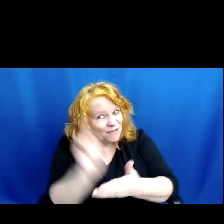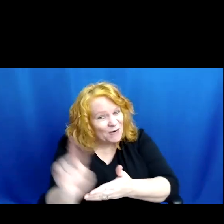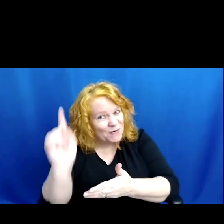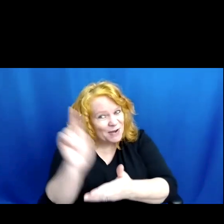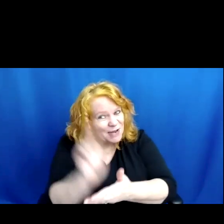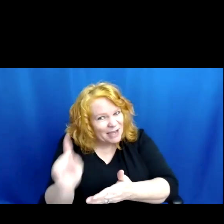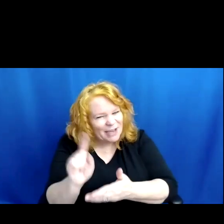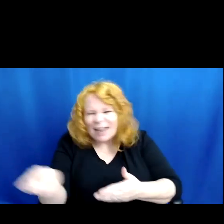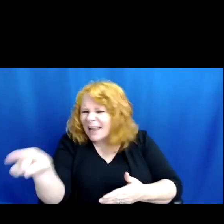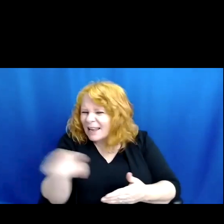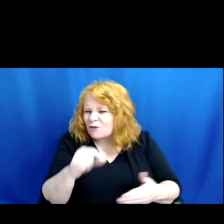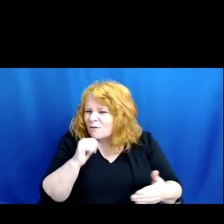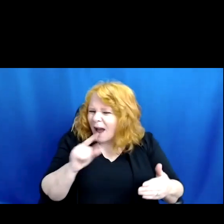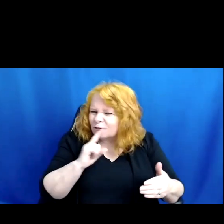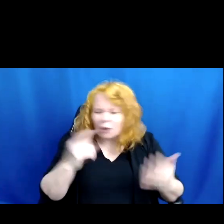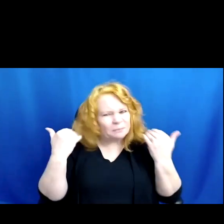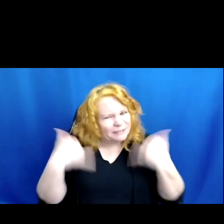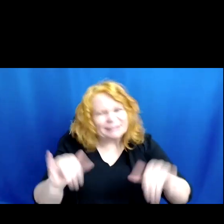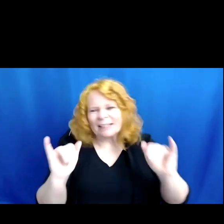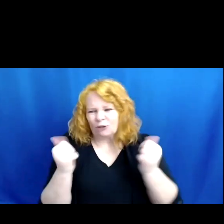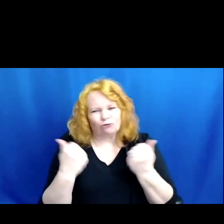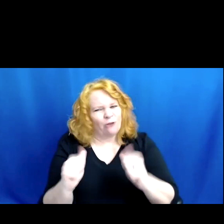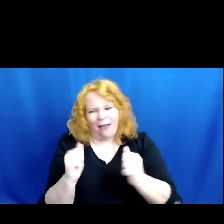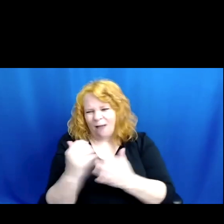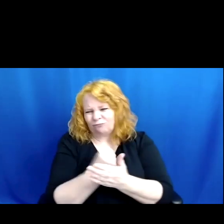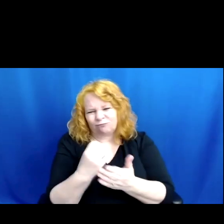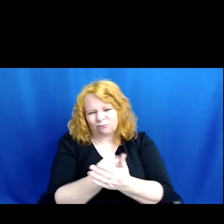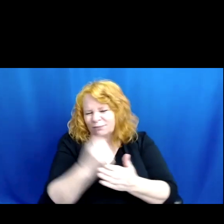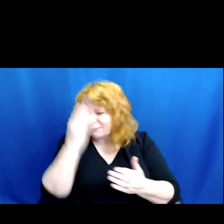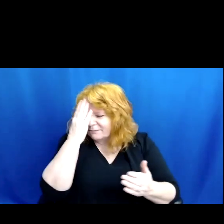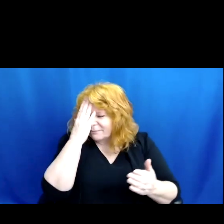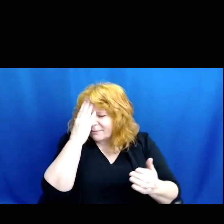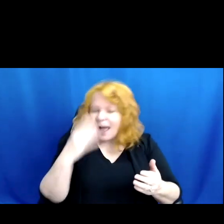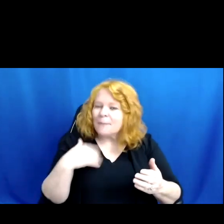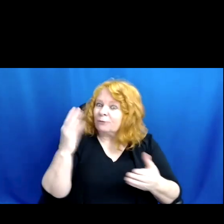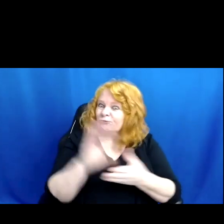As I have discovered, because I have been running story shows since last March, actually,